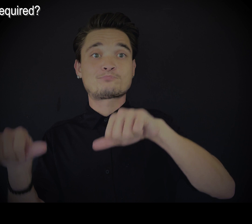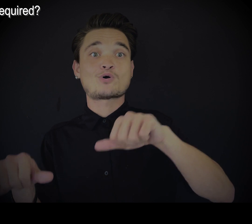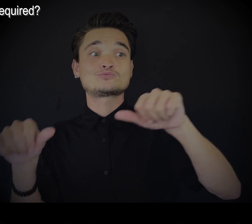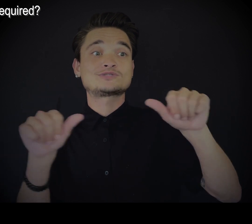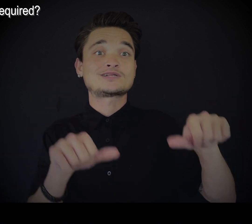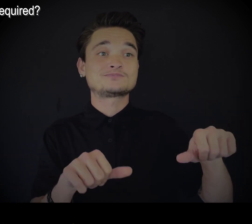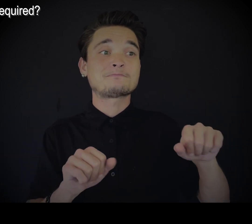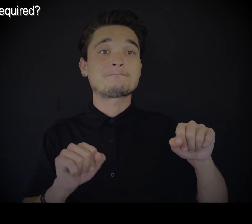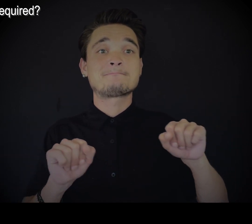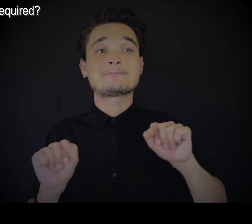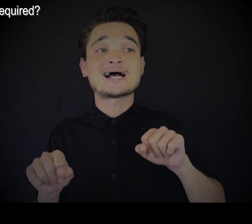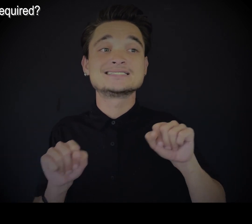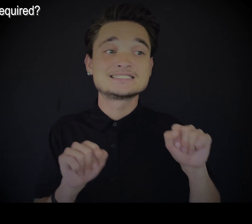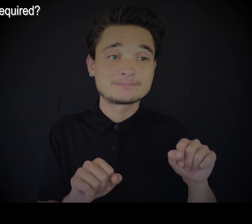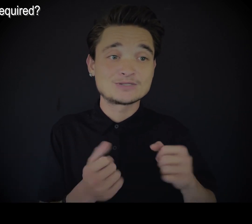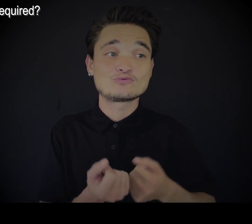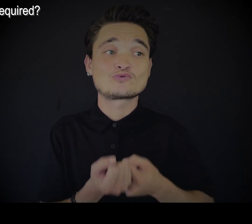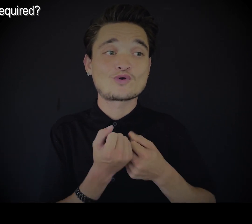The potential for harm must also be reported.